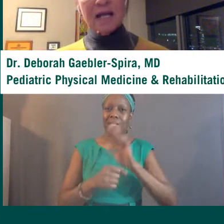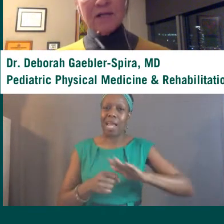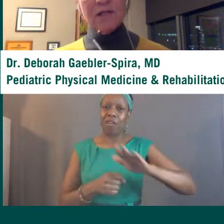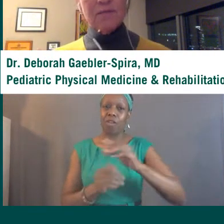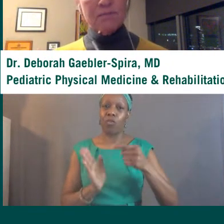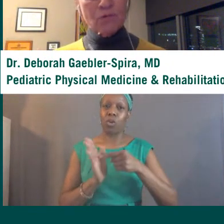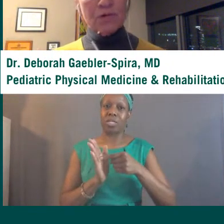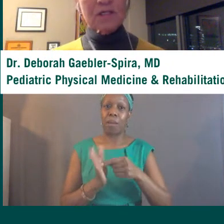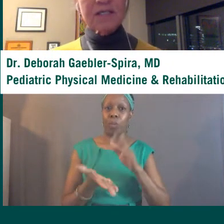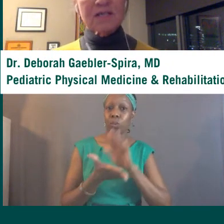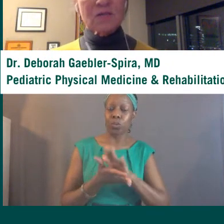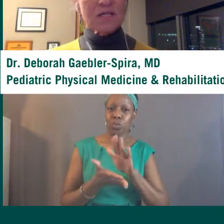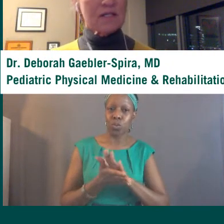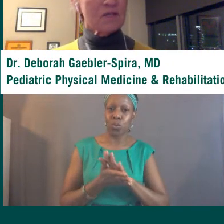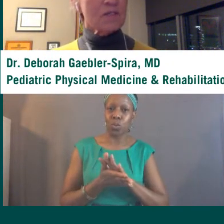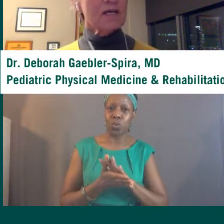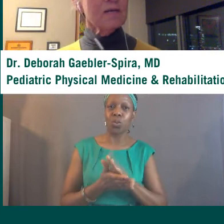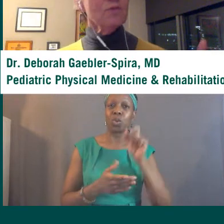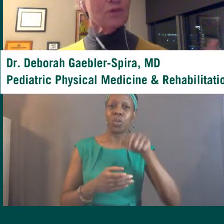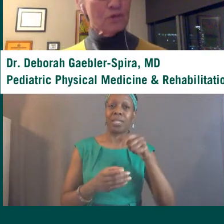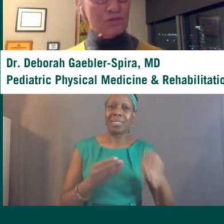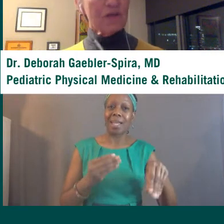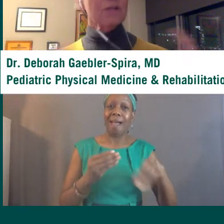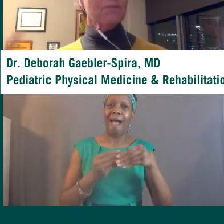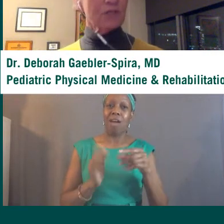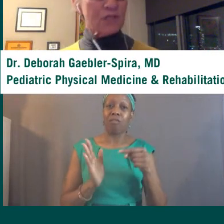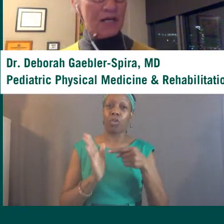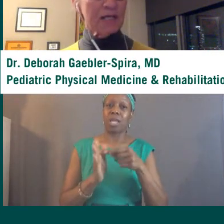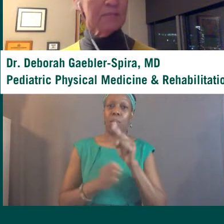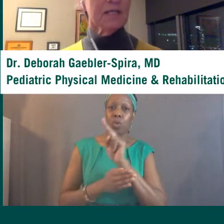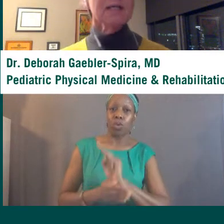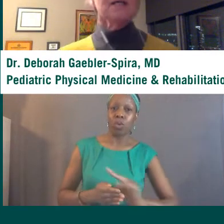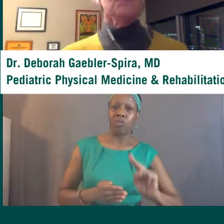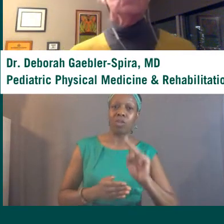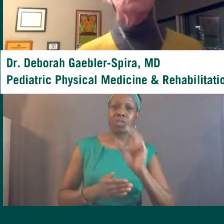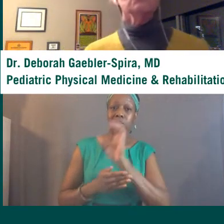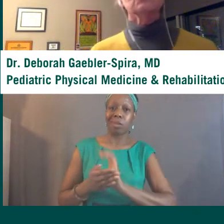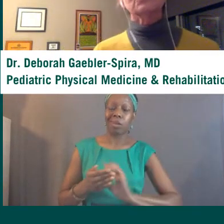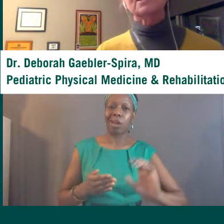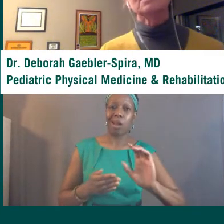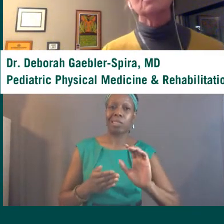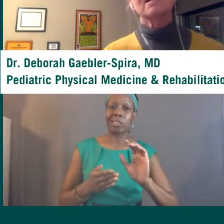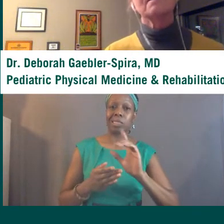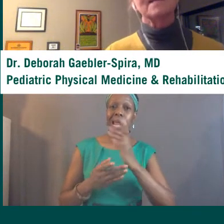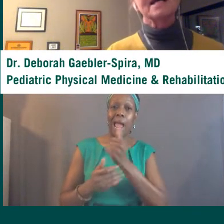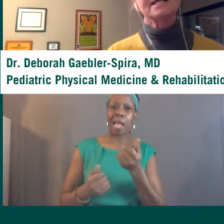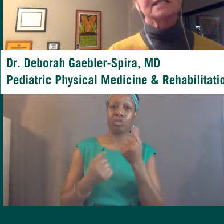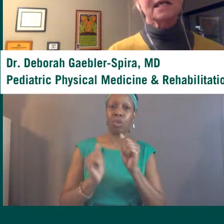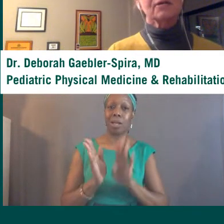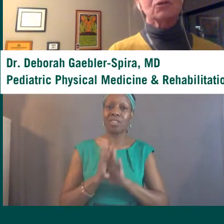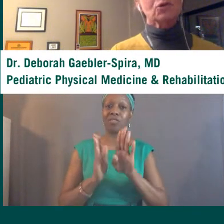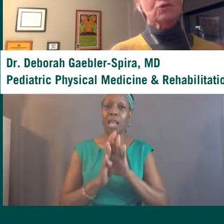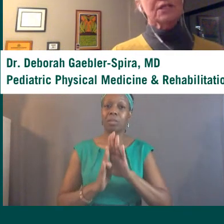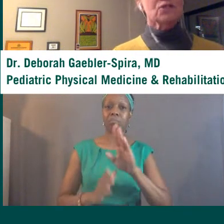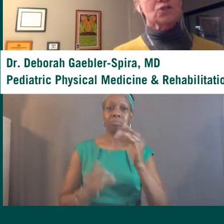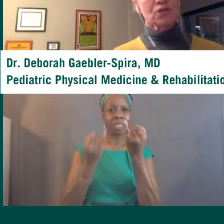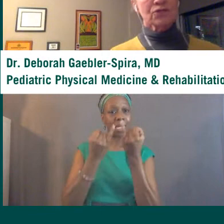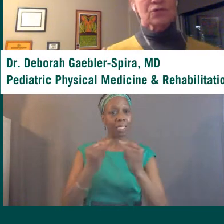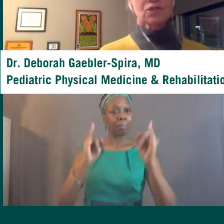and importantly it's at this time where you develop autonomy. So, we're looking at the school aged children